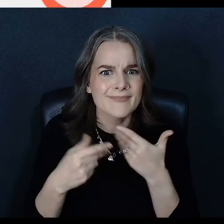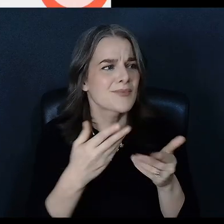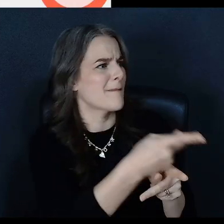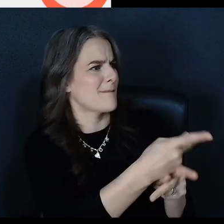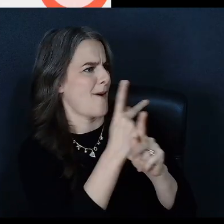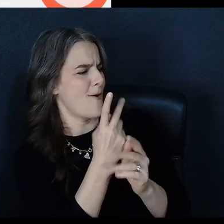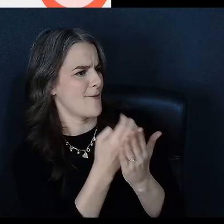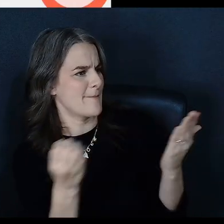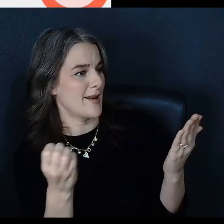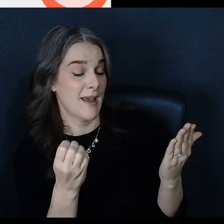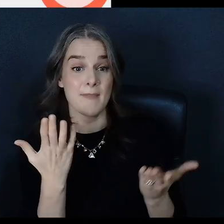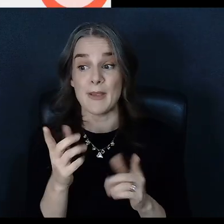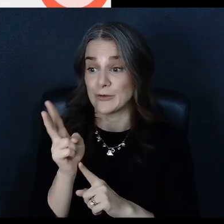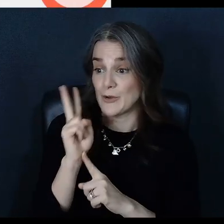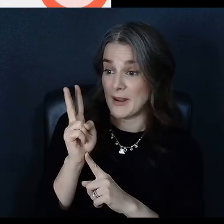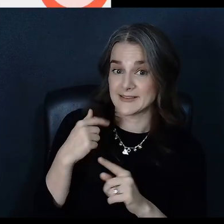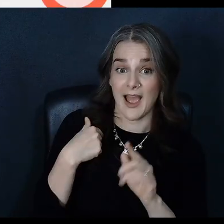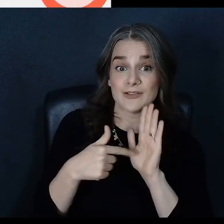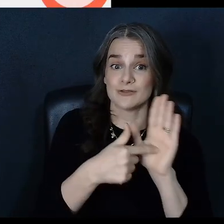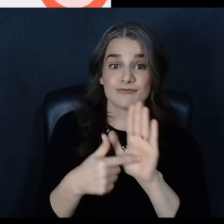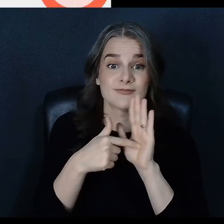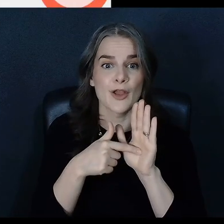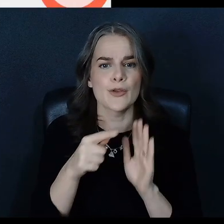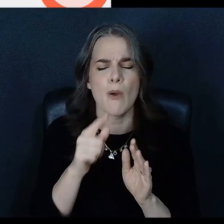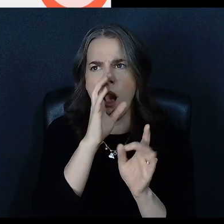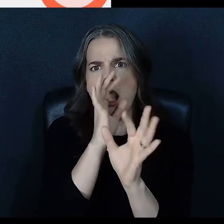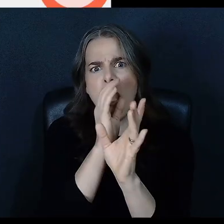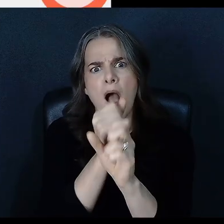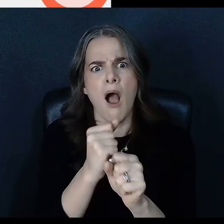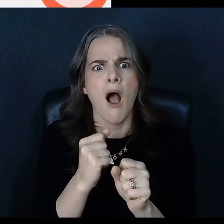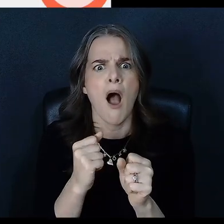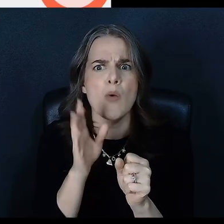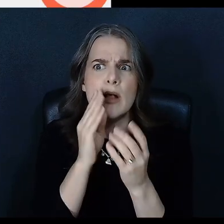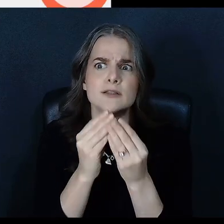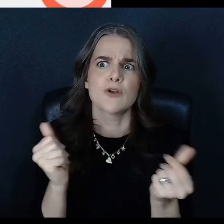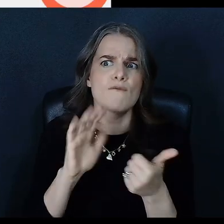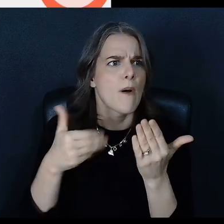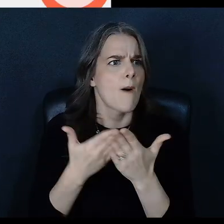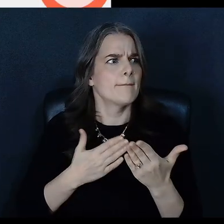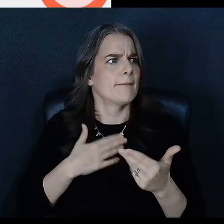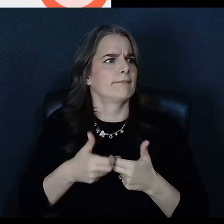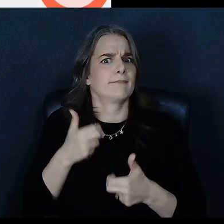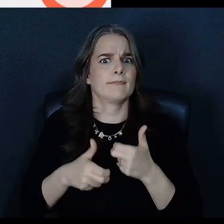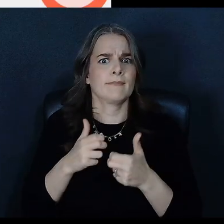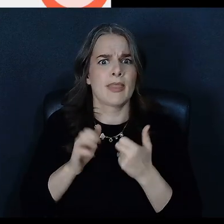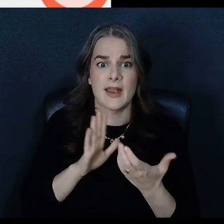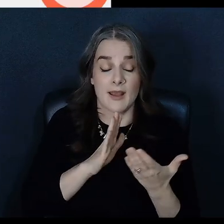In the two minutes I show them on a slide right now, they might look like the answer to everything. And then you might get it home or get